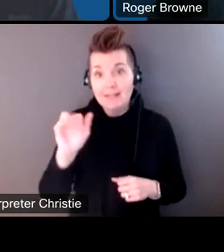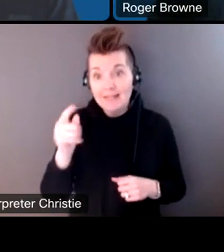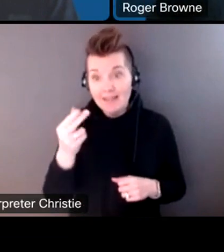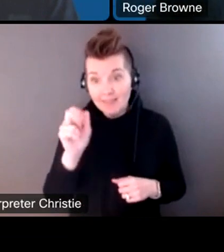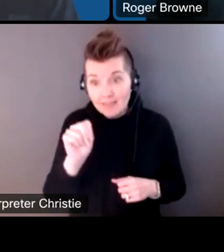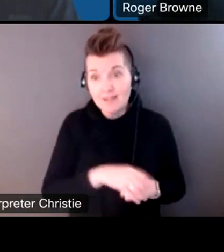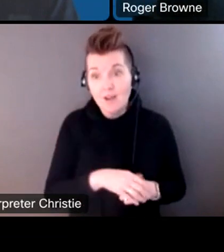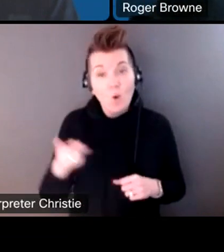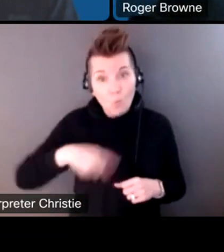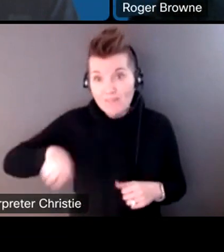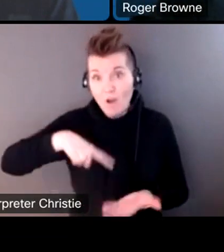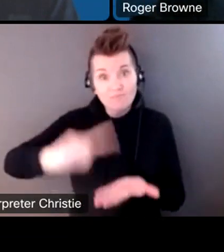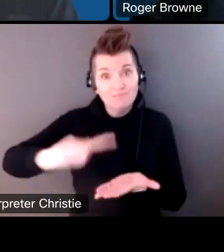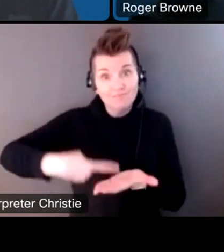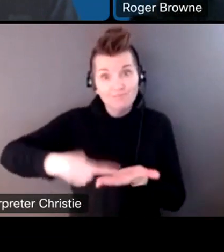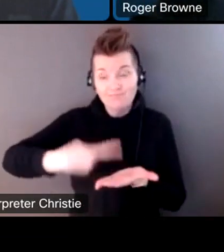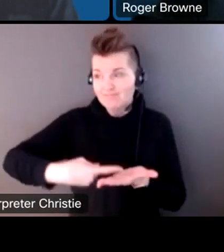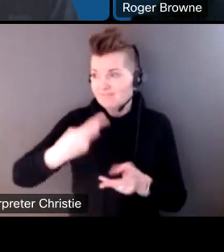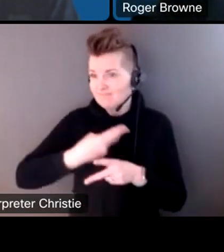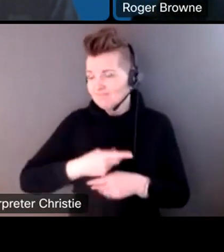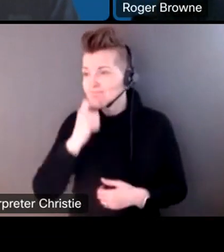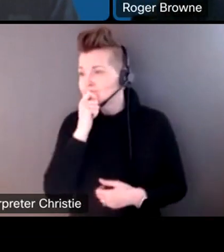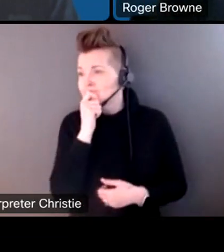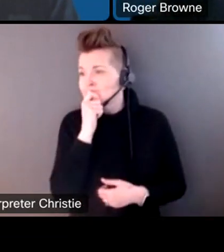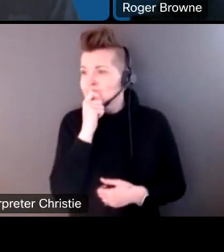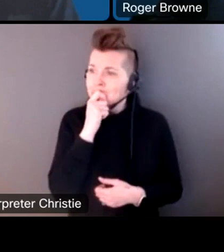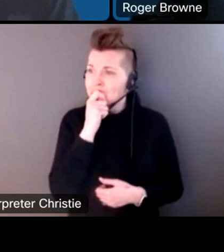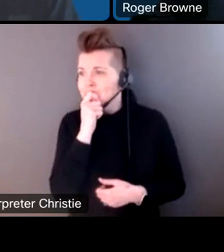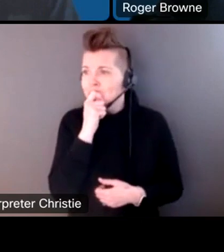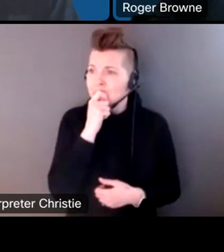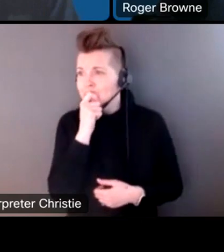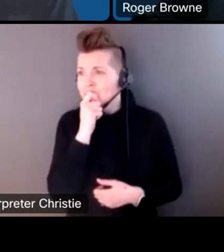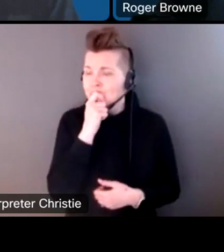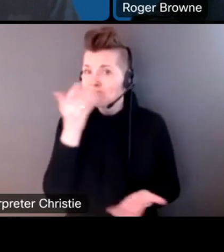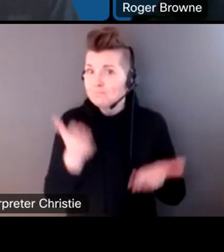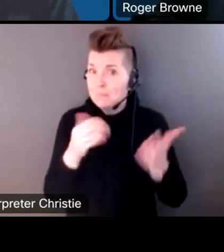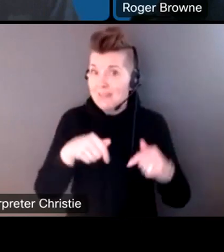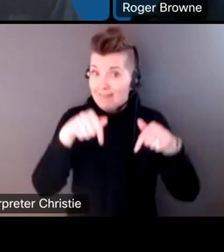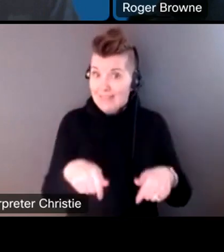where we looked at scenarios and even said maybe in this situation here, we would restrict